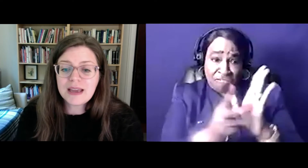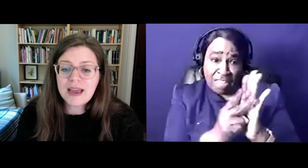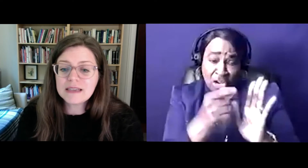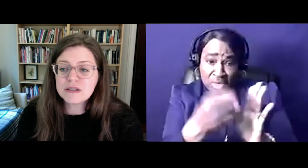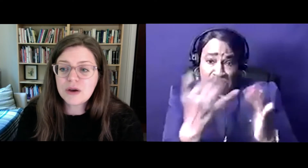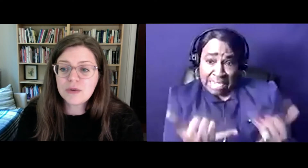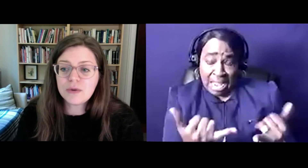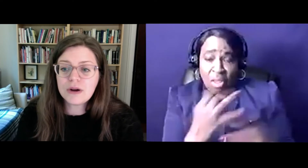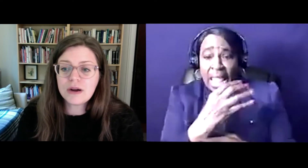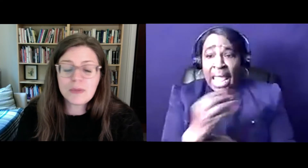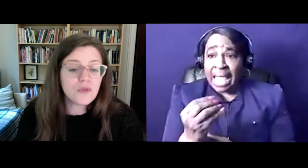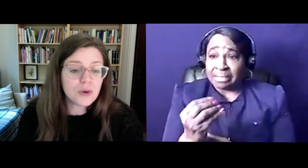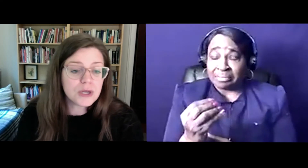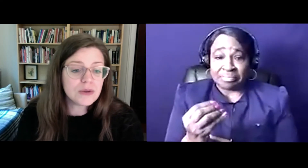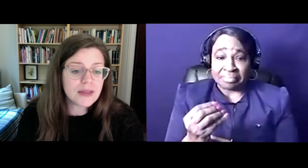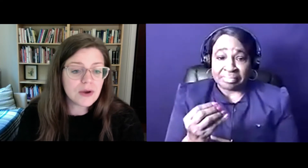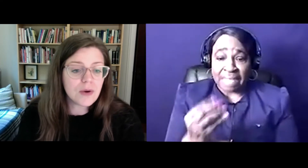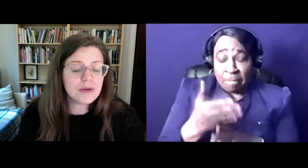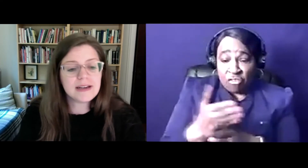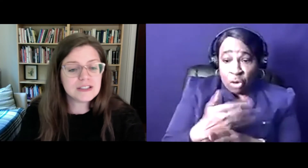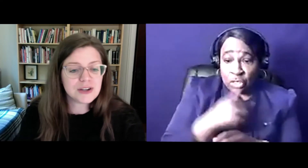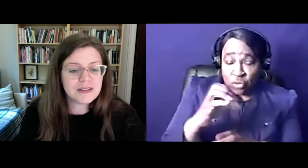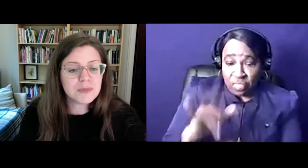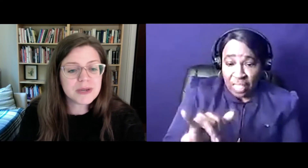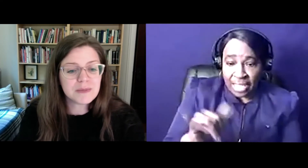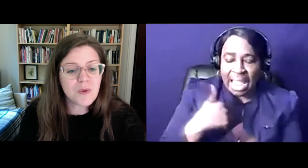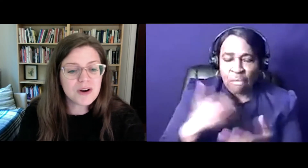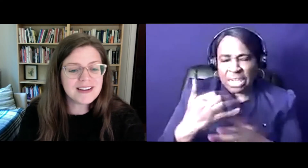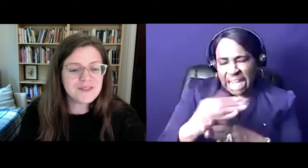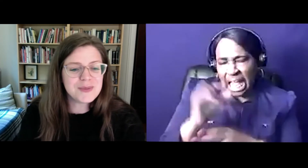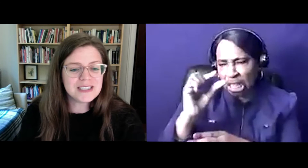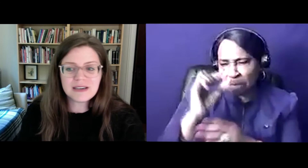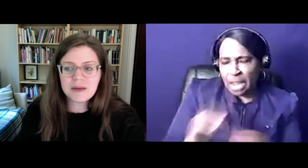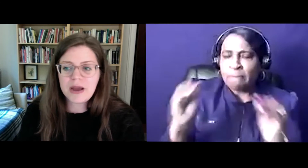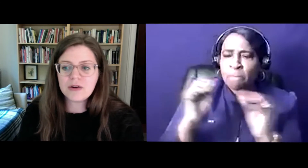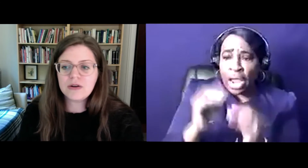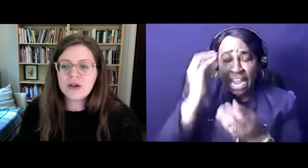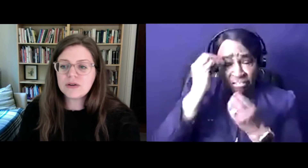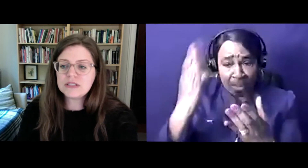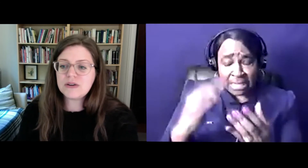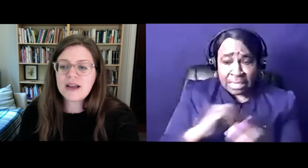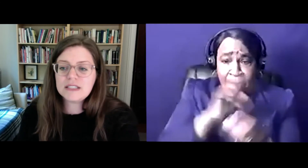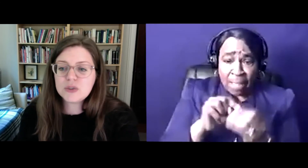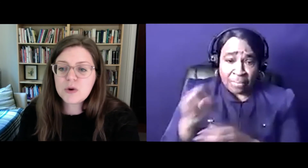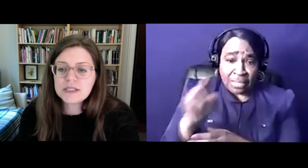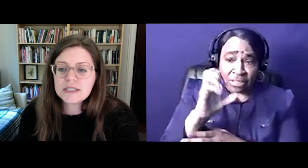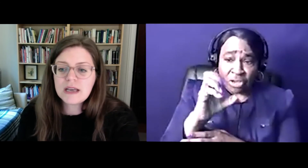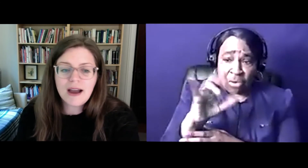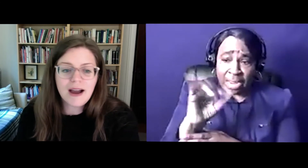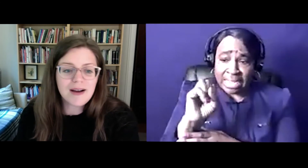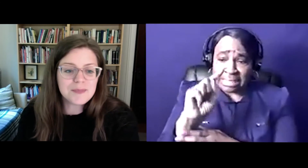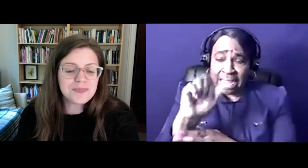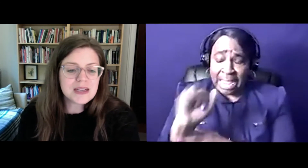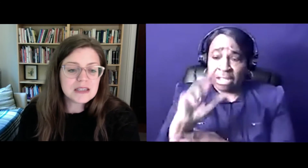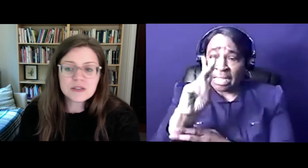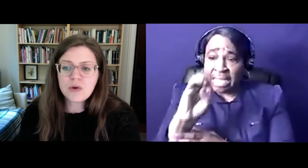And so, before we do that, though, I would like to share a little bit more information about Crystal Kelley Schwartz.